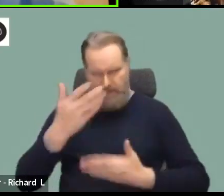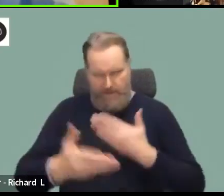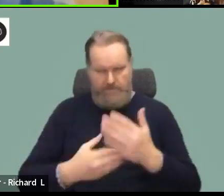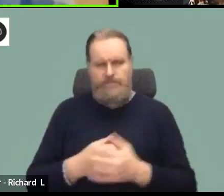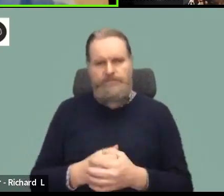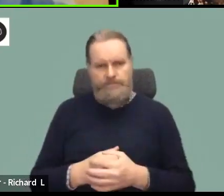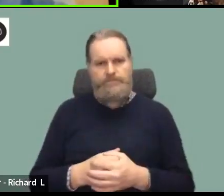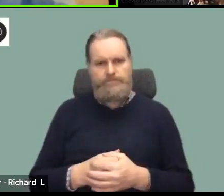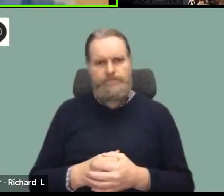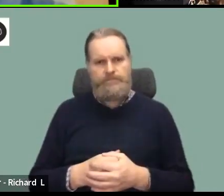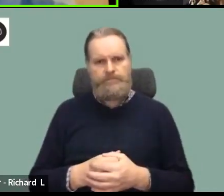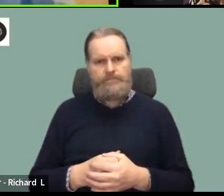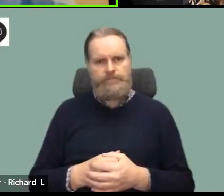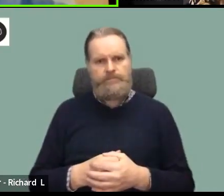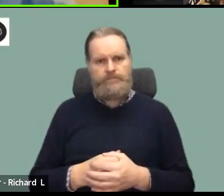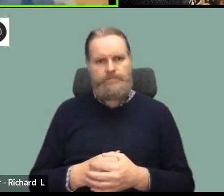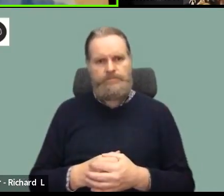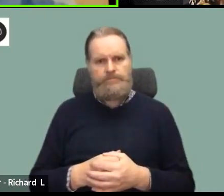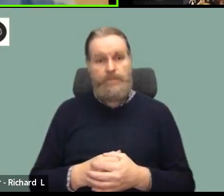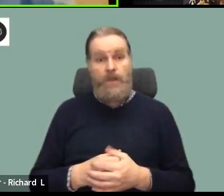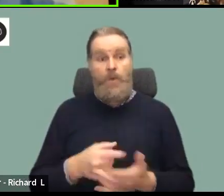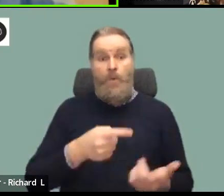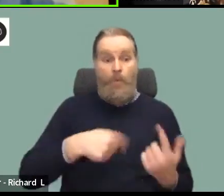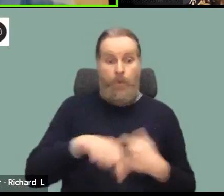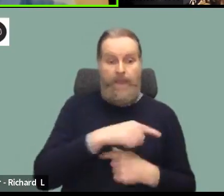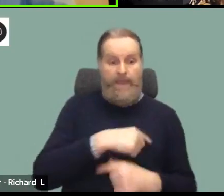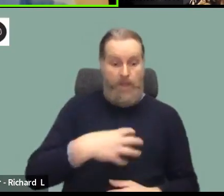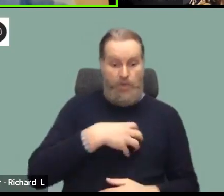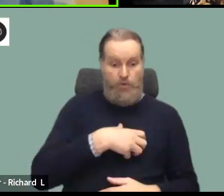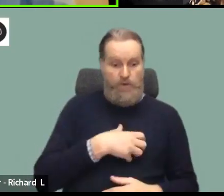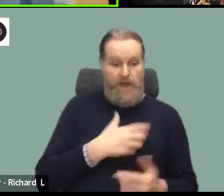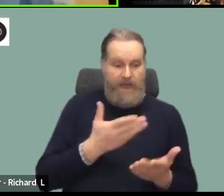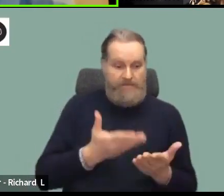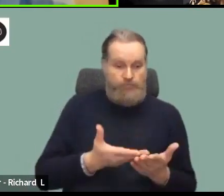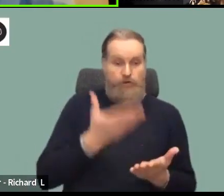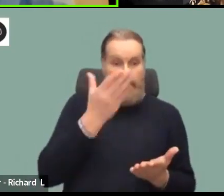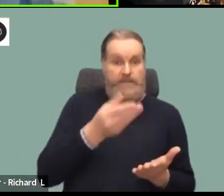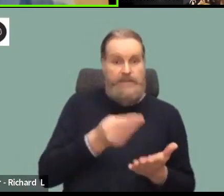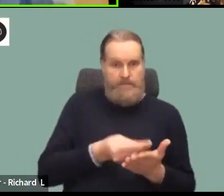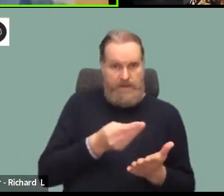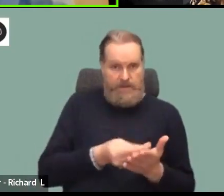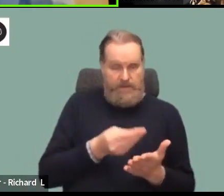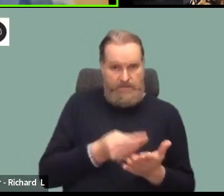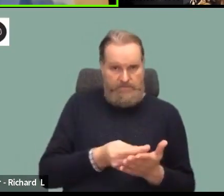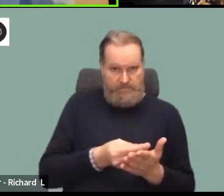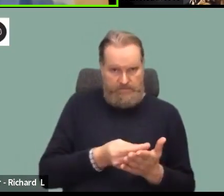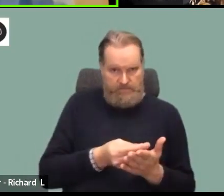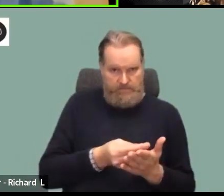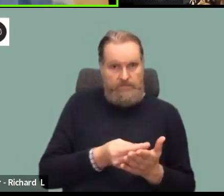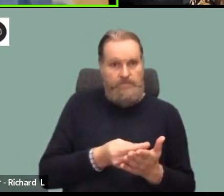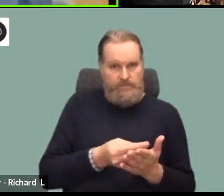When the first thing I want to say When the first thing I want to say to people say to people.